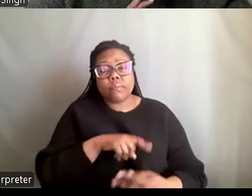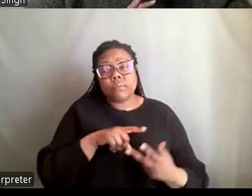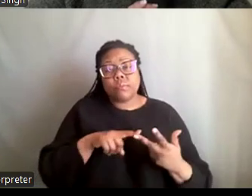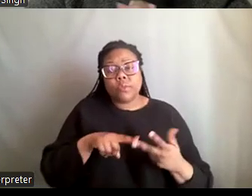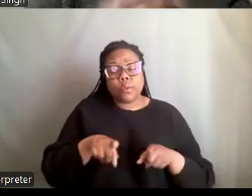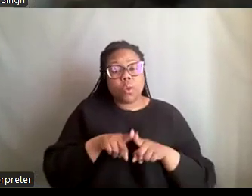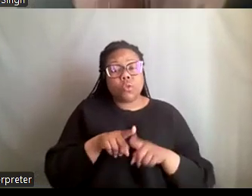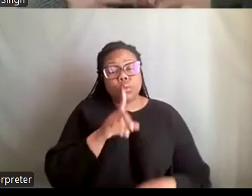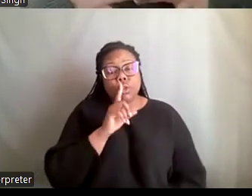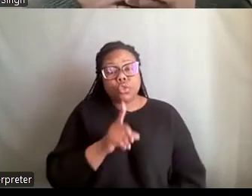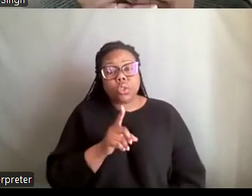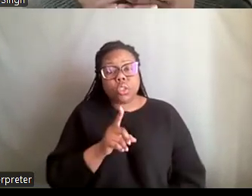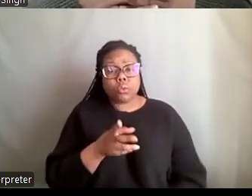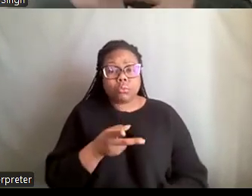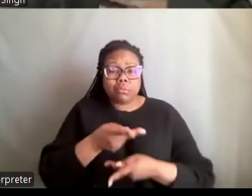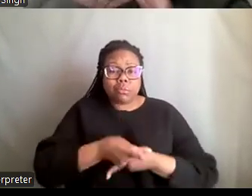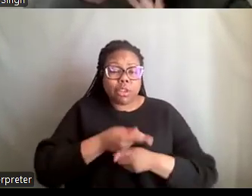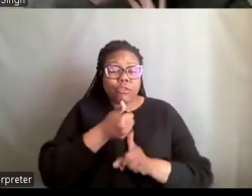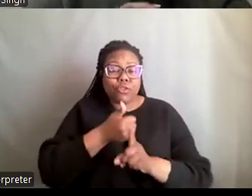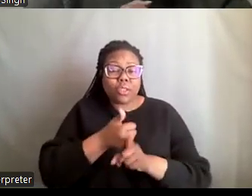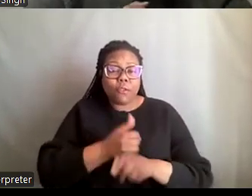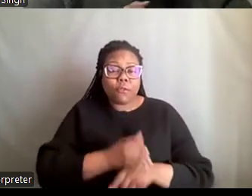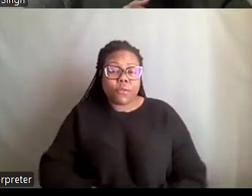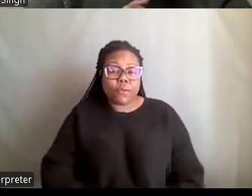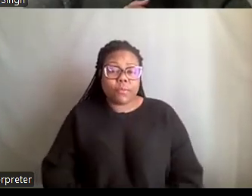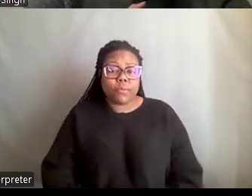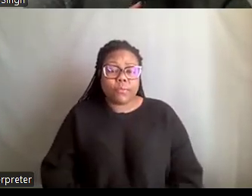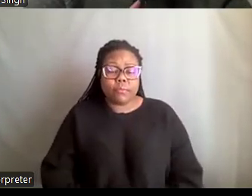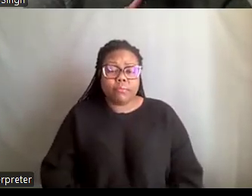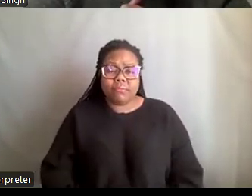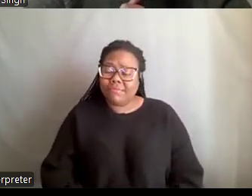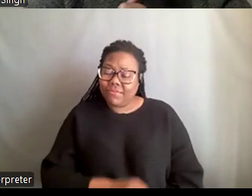within organizing means. And just also making sure to just